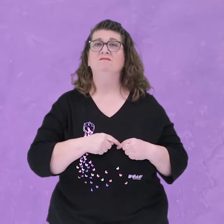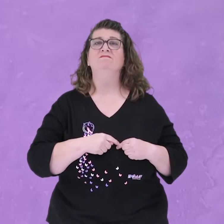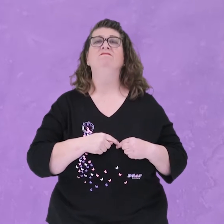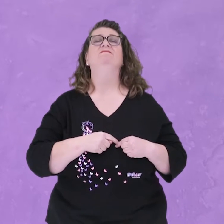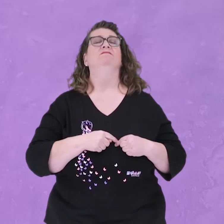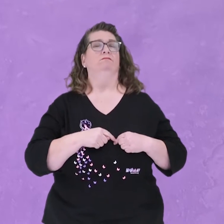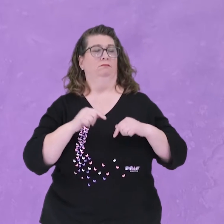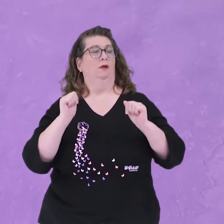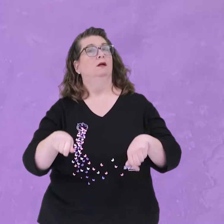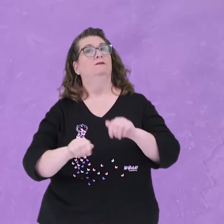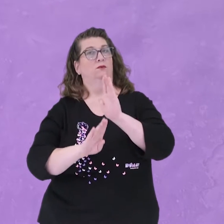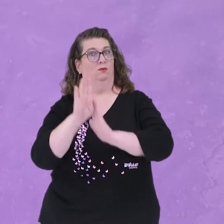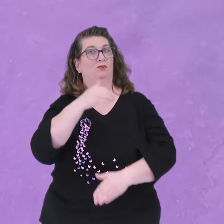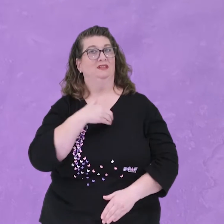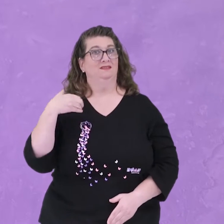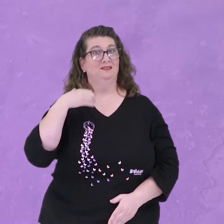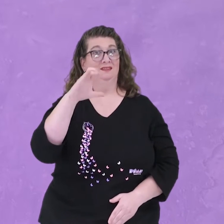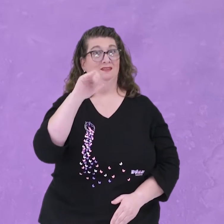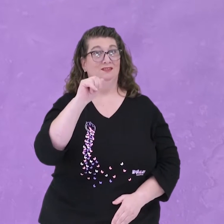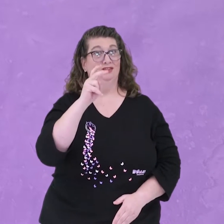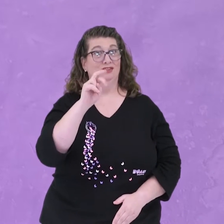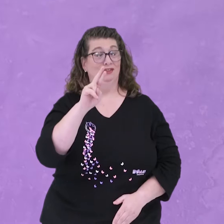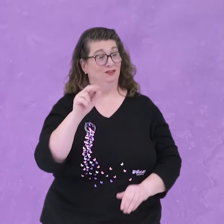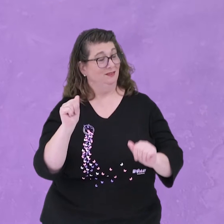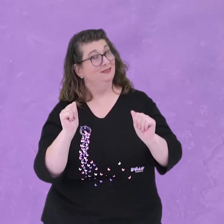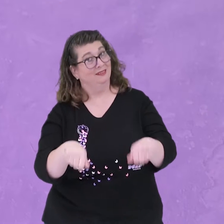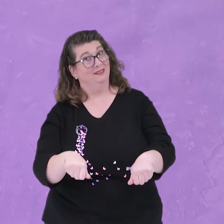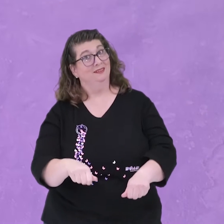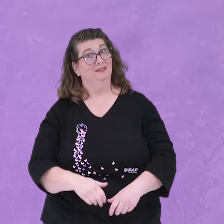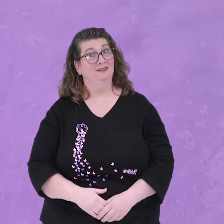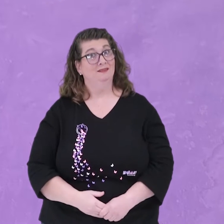they can develop breast cancer.